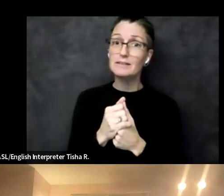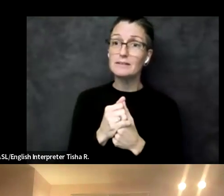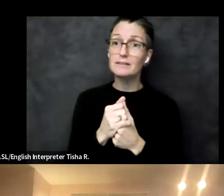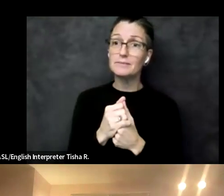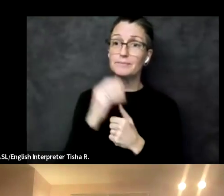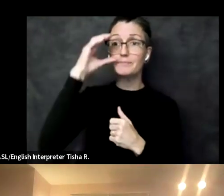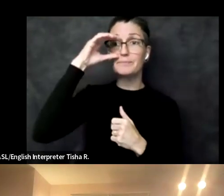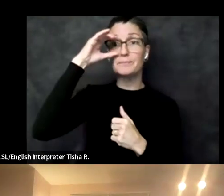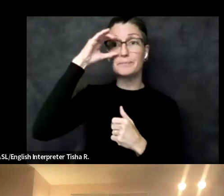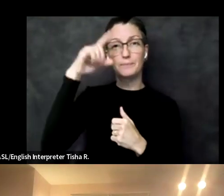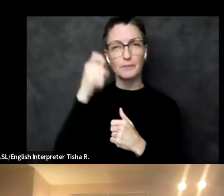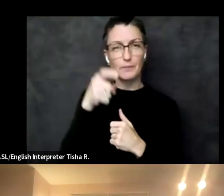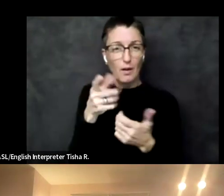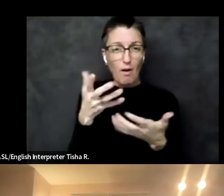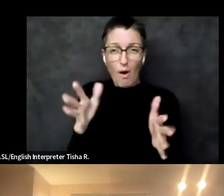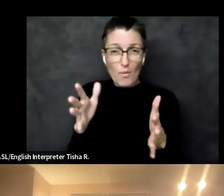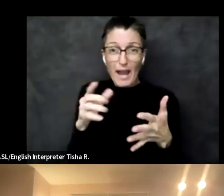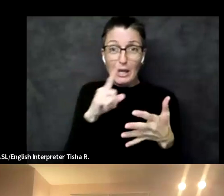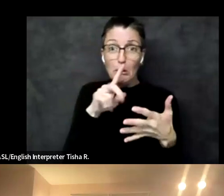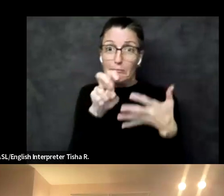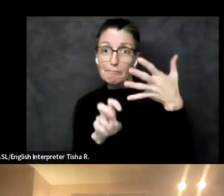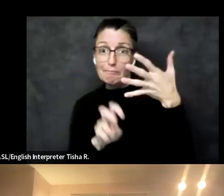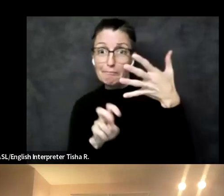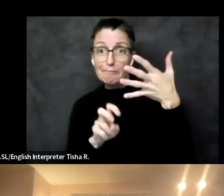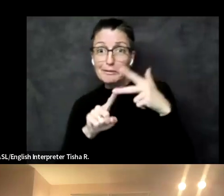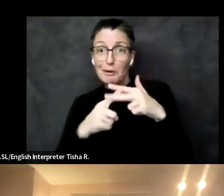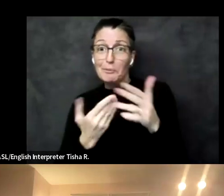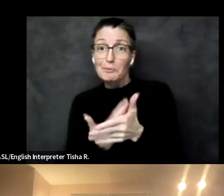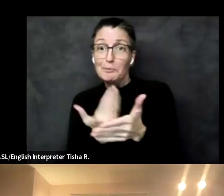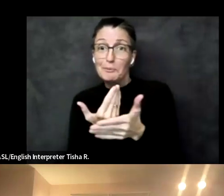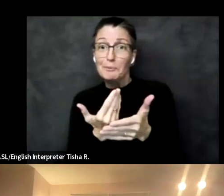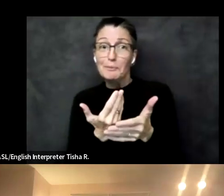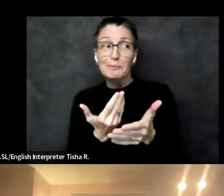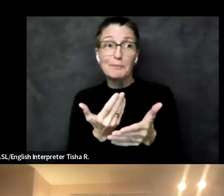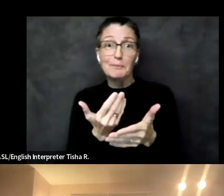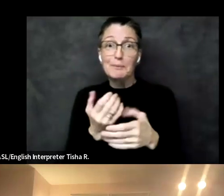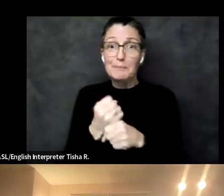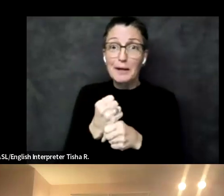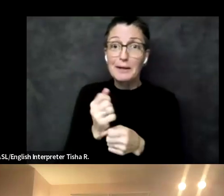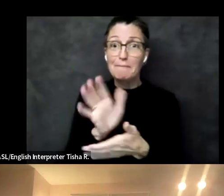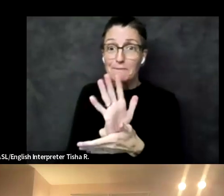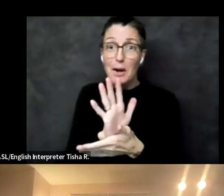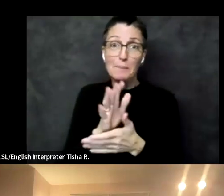the bottom of the film food chain. So I'm very excited about having, like,